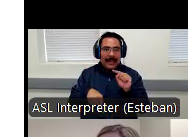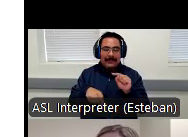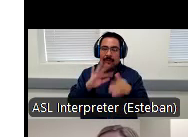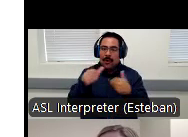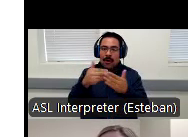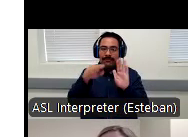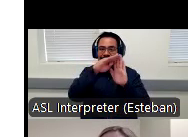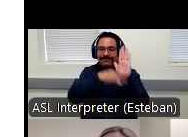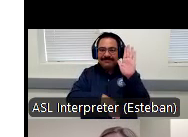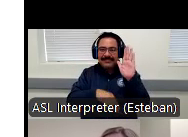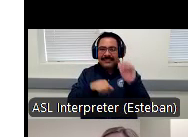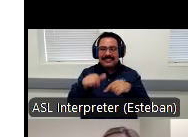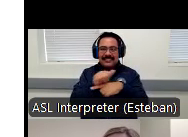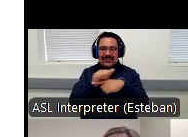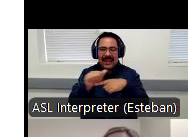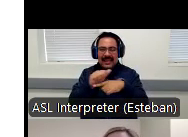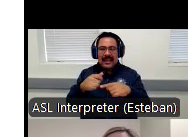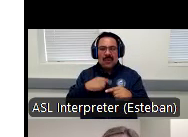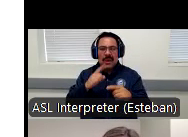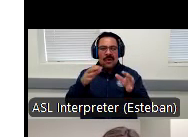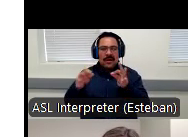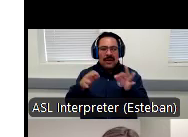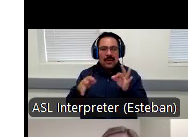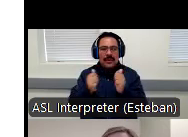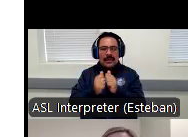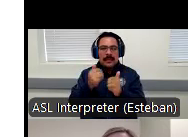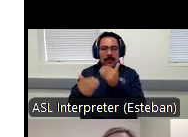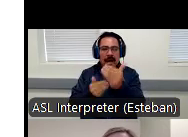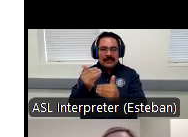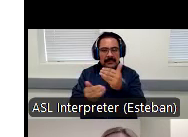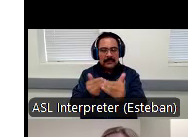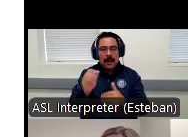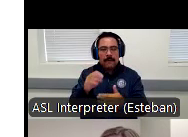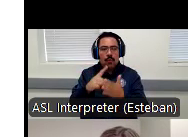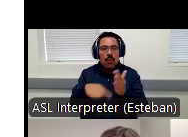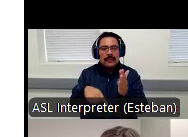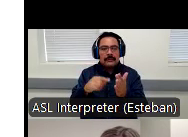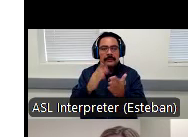training. So we're going to walk you through the process of what somebody may experience in the